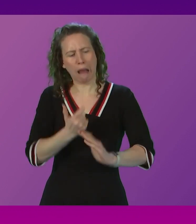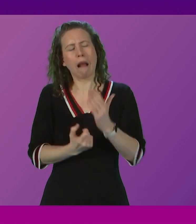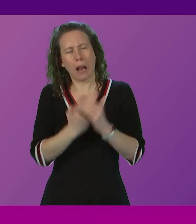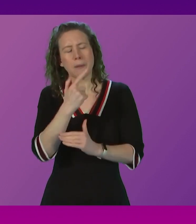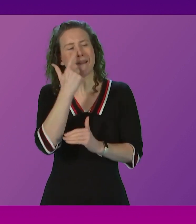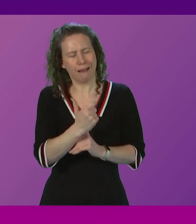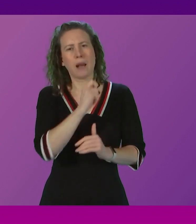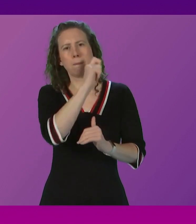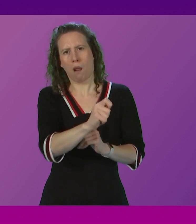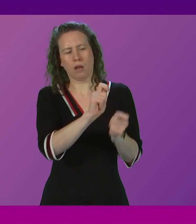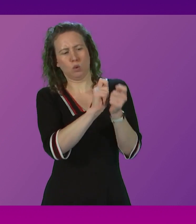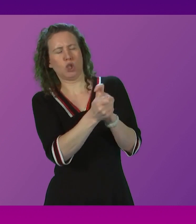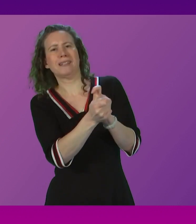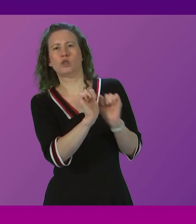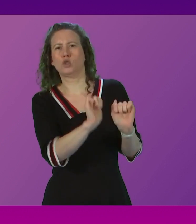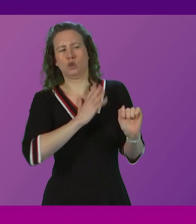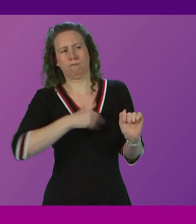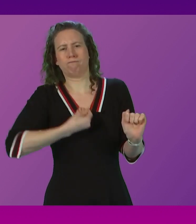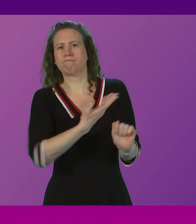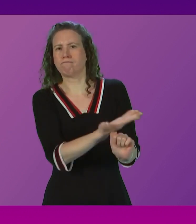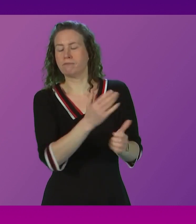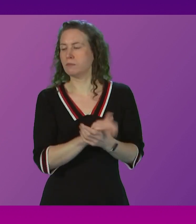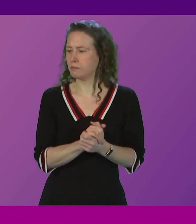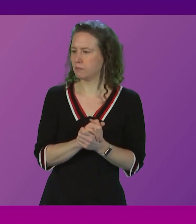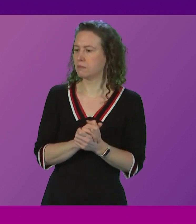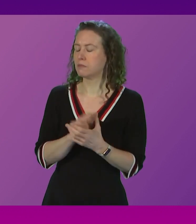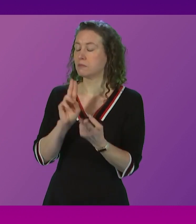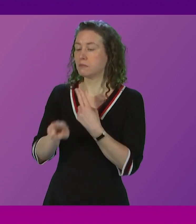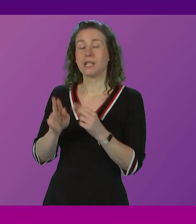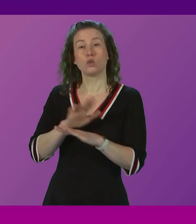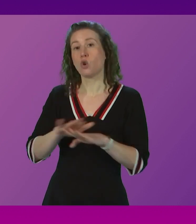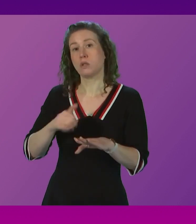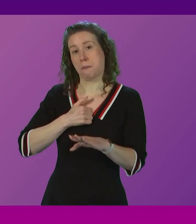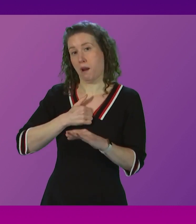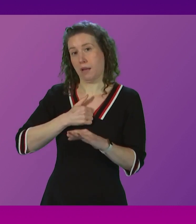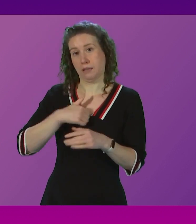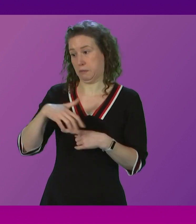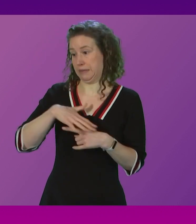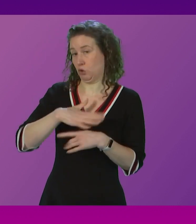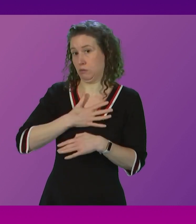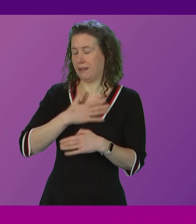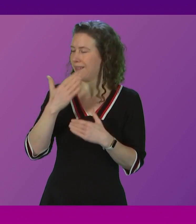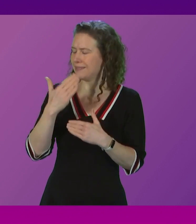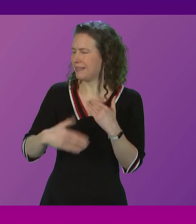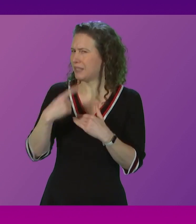First, that is not my position. I did not say, and have never said,